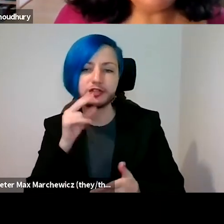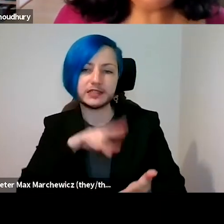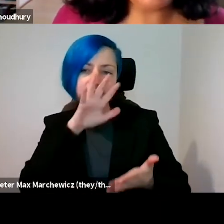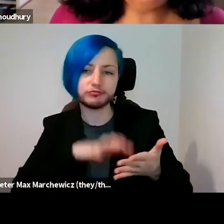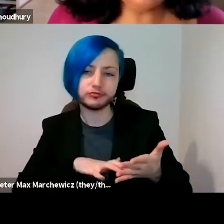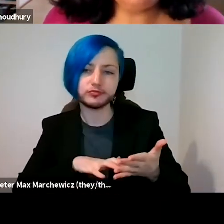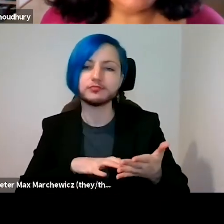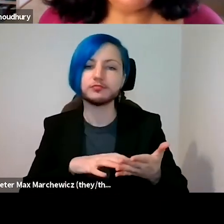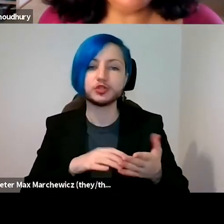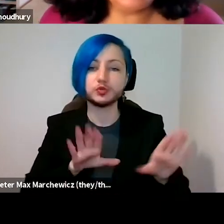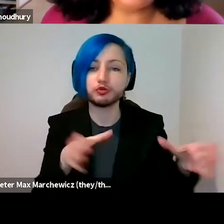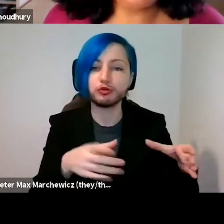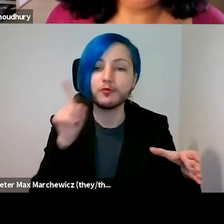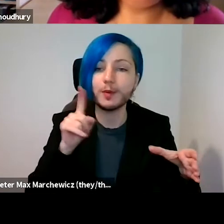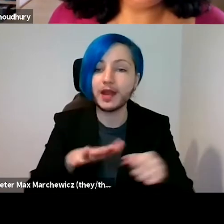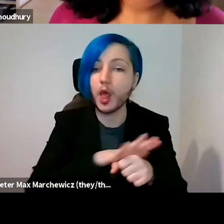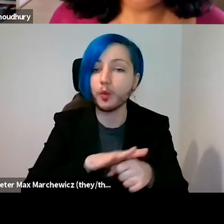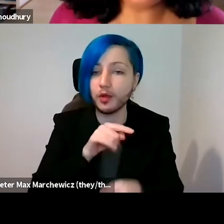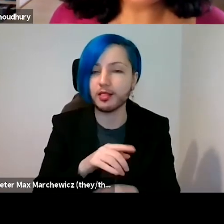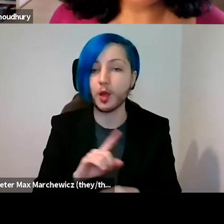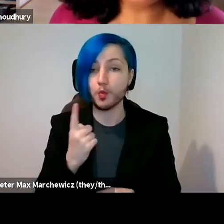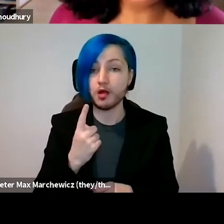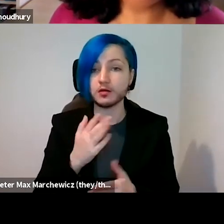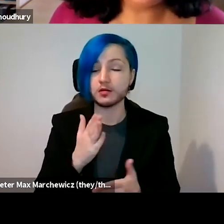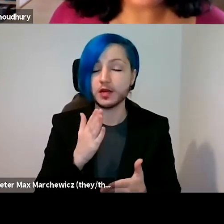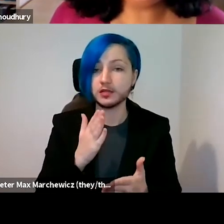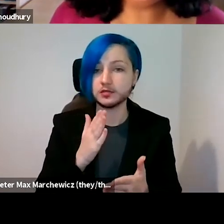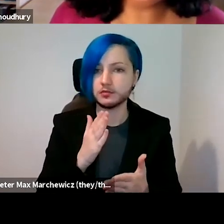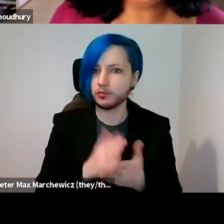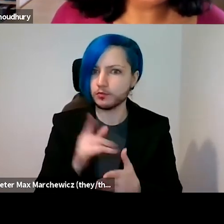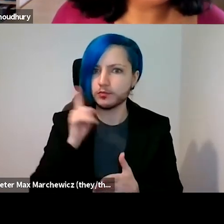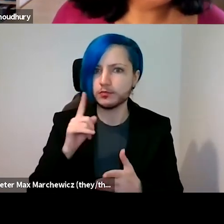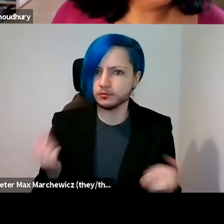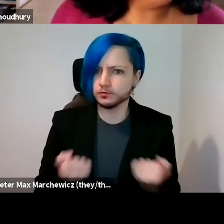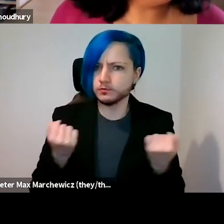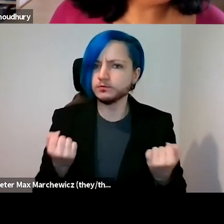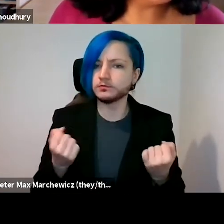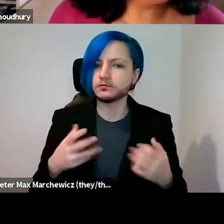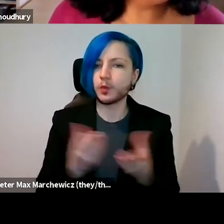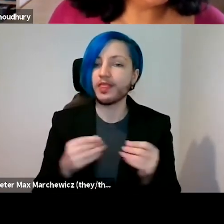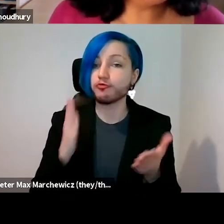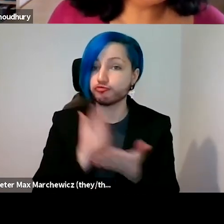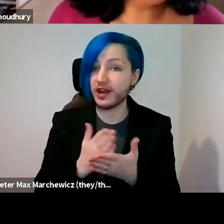One of them, a formidable lady, wearing a real cashmere shawl, enters the description in Croftangry's words,